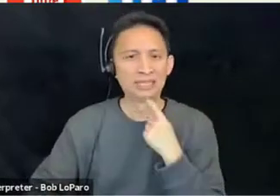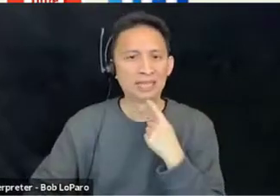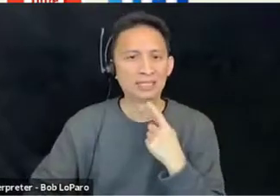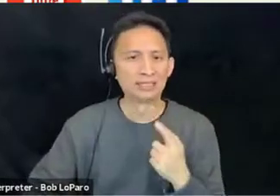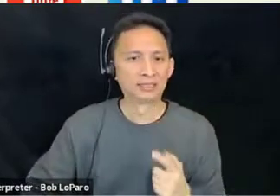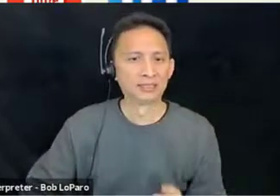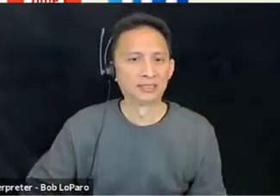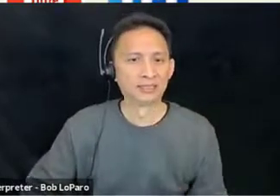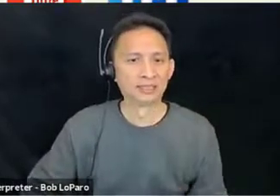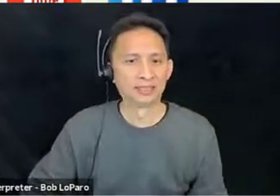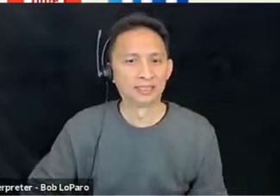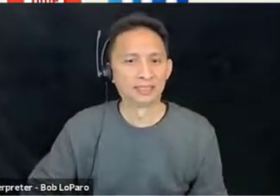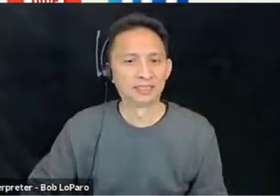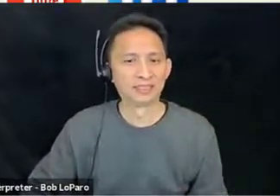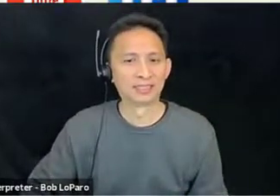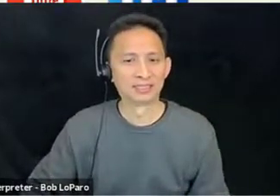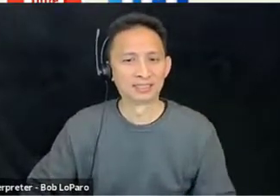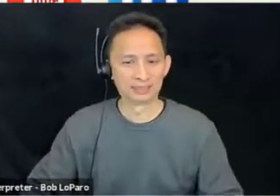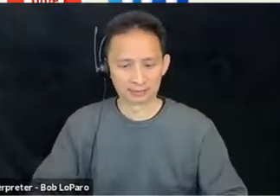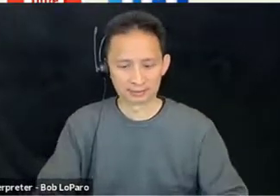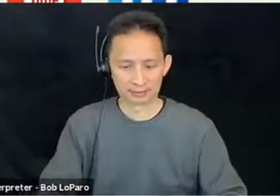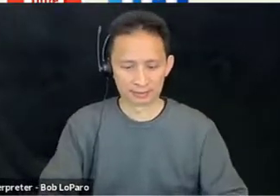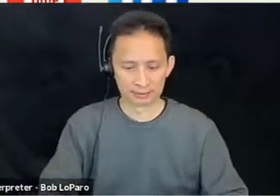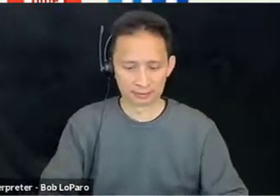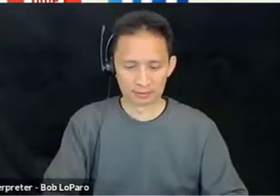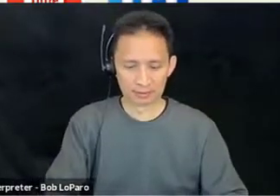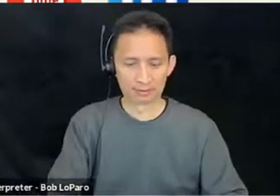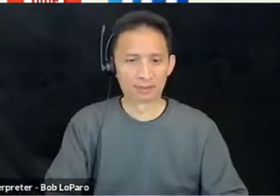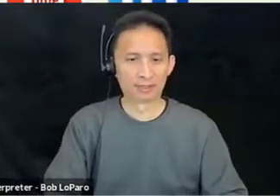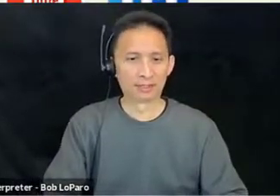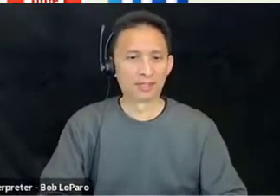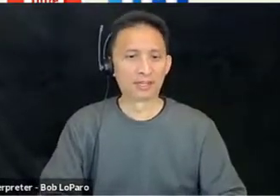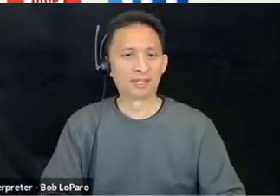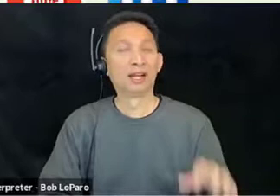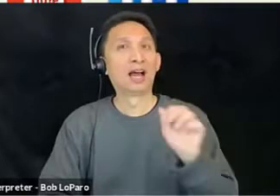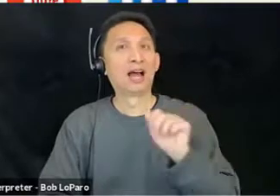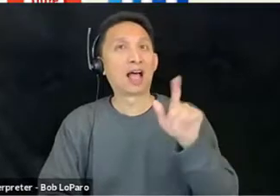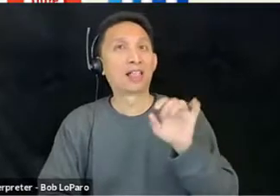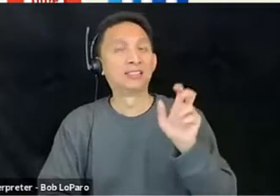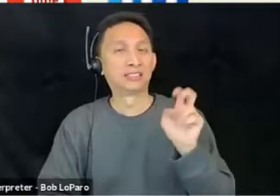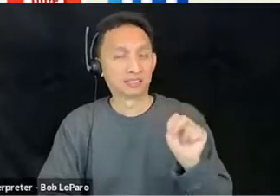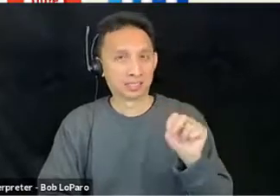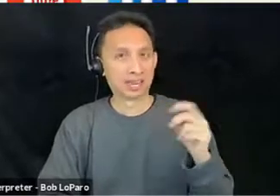So, Alison had asked Melissa when you were share, when well both of you were sharing your journey.